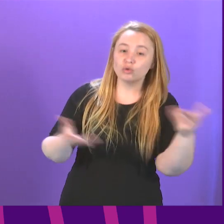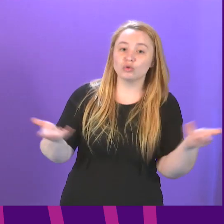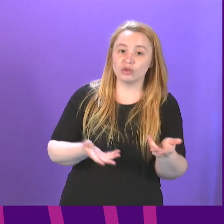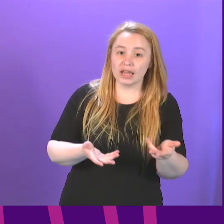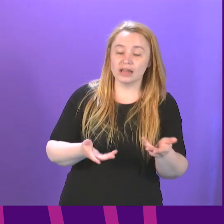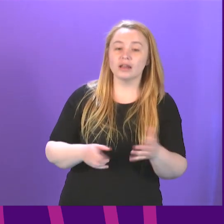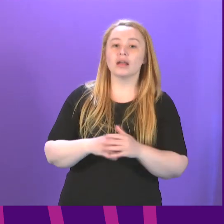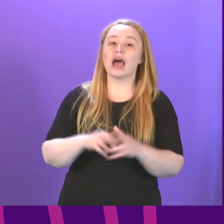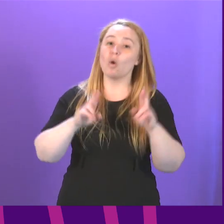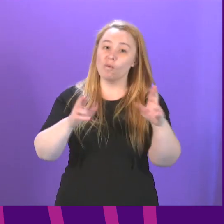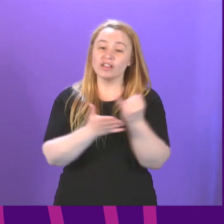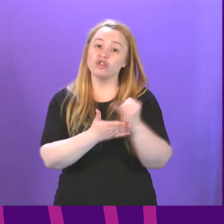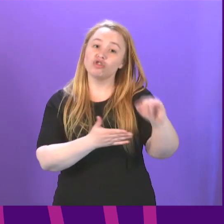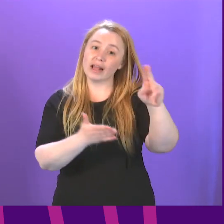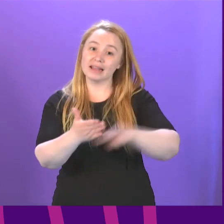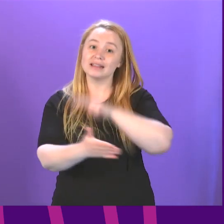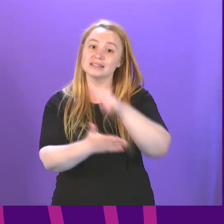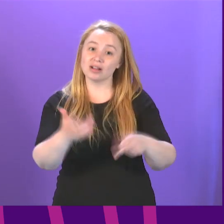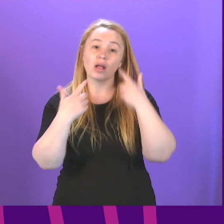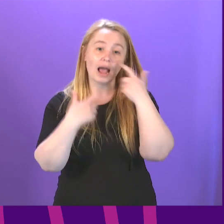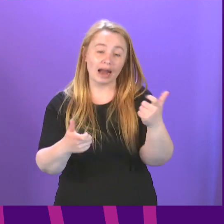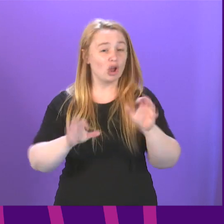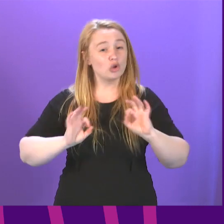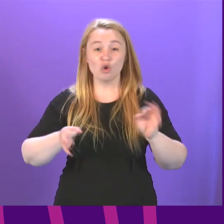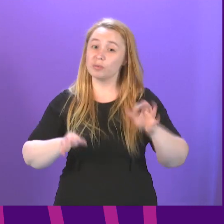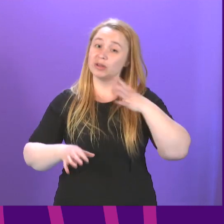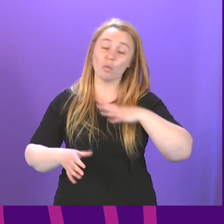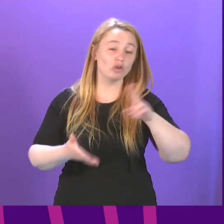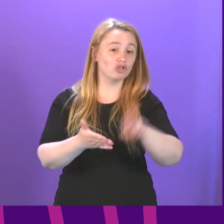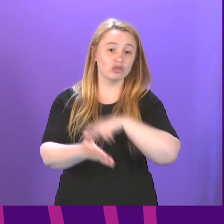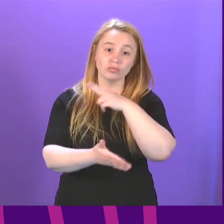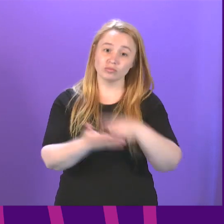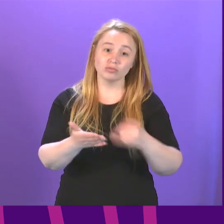can avoid strike action, which is in no one’s interests, least of all those of our learners.